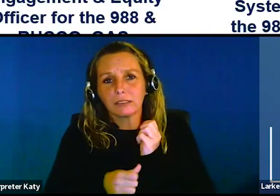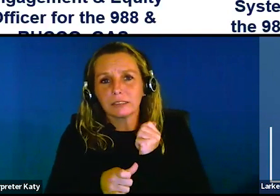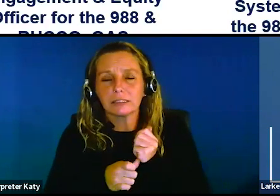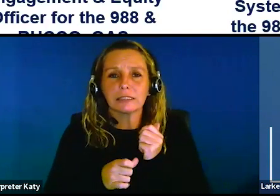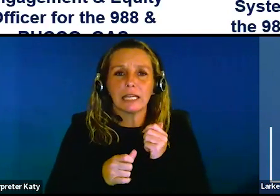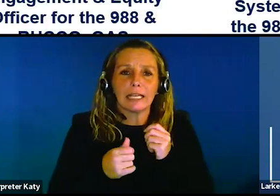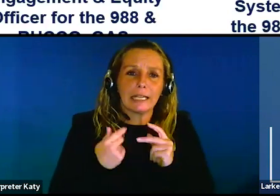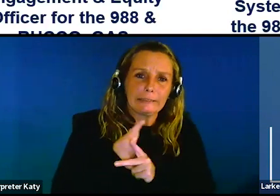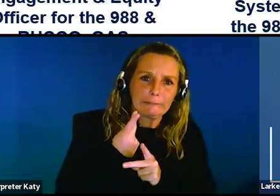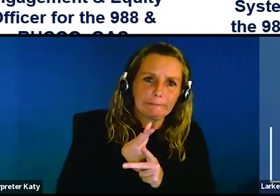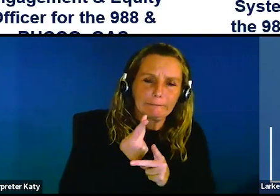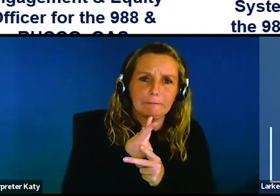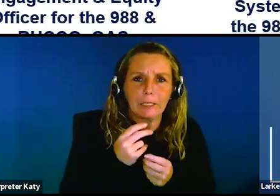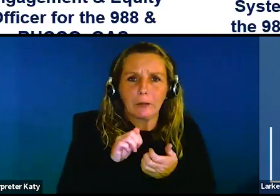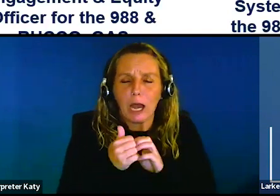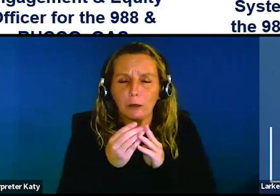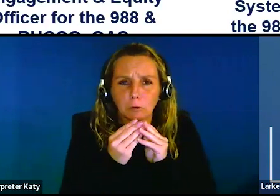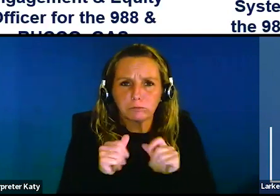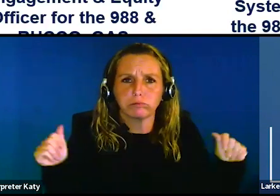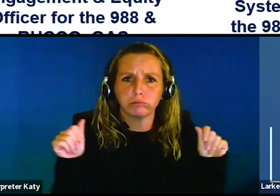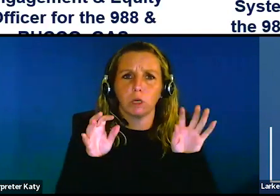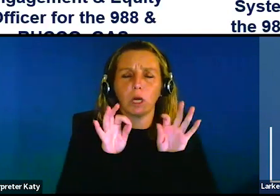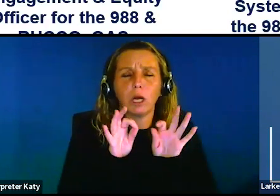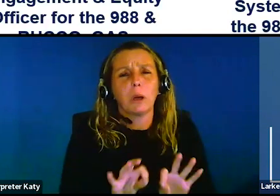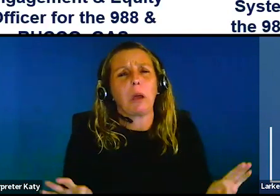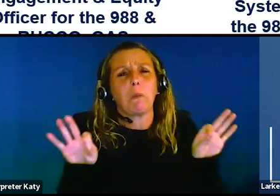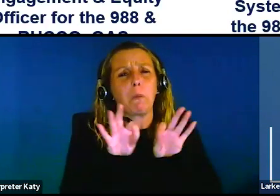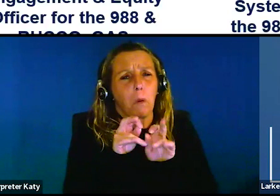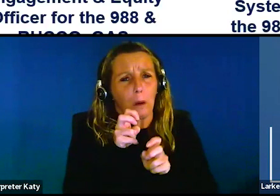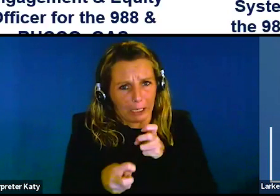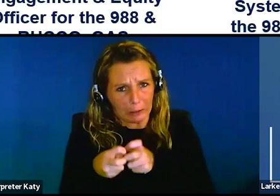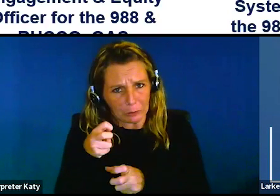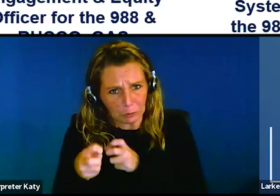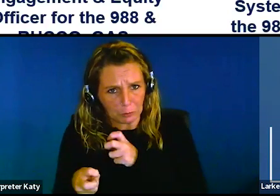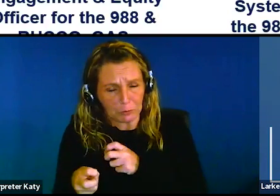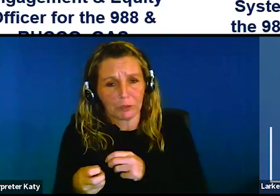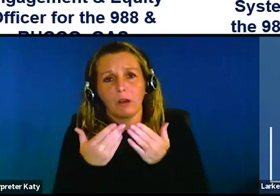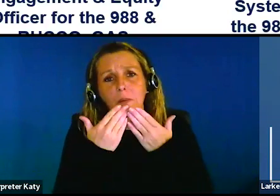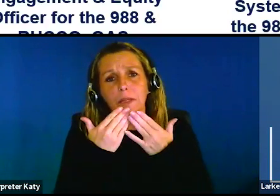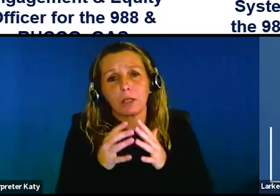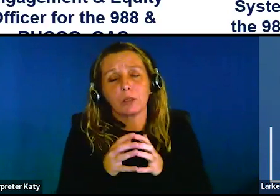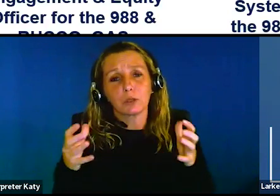really critically important issues. So I thank you very much for having the opportunity